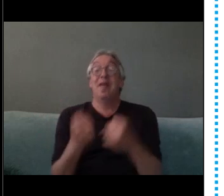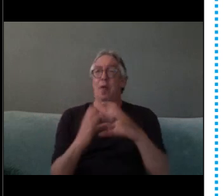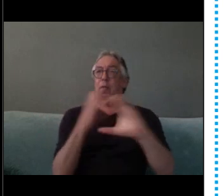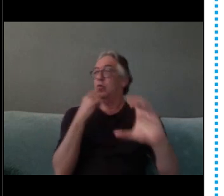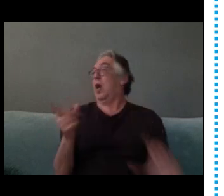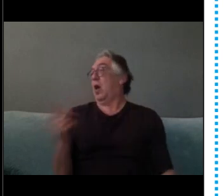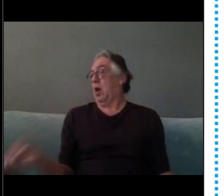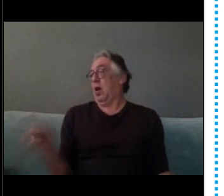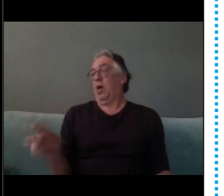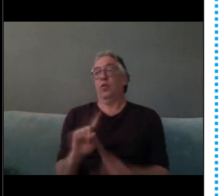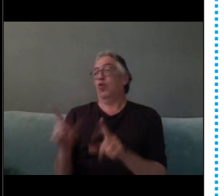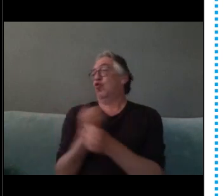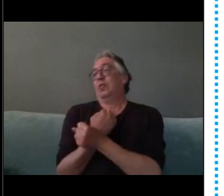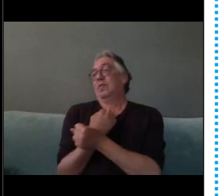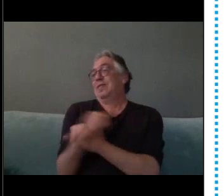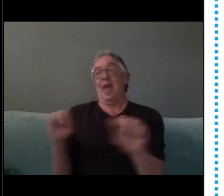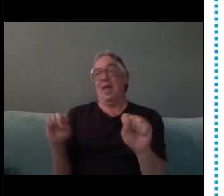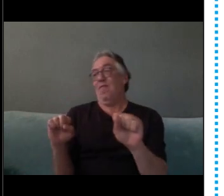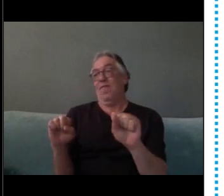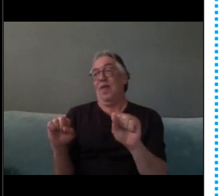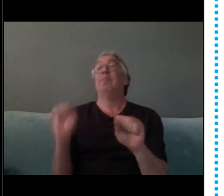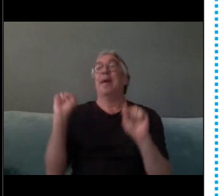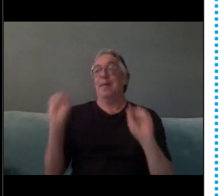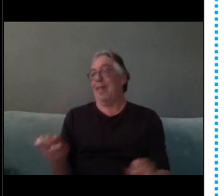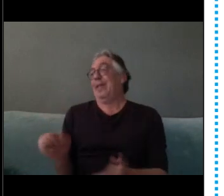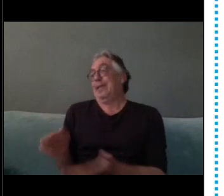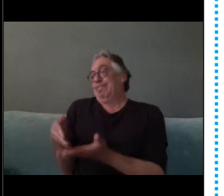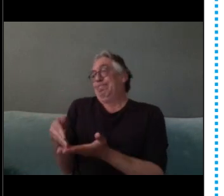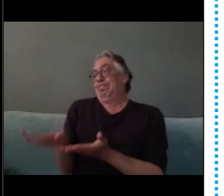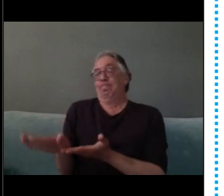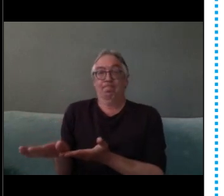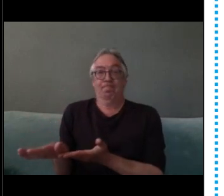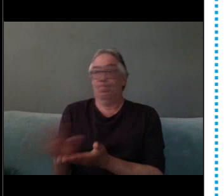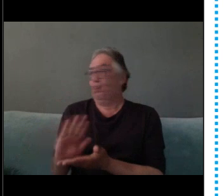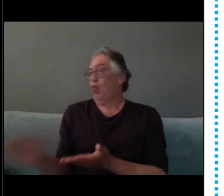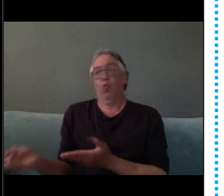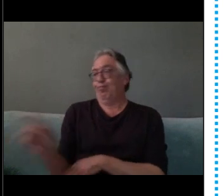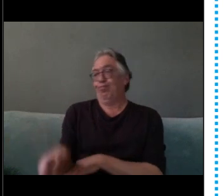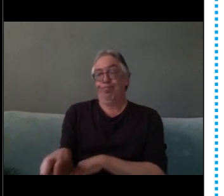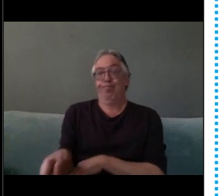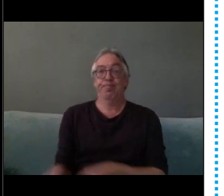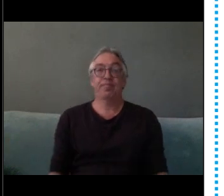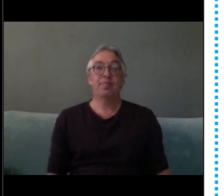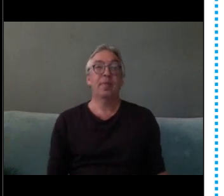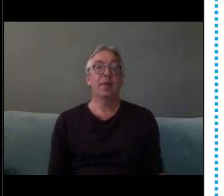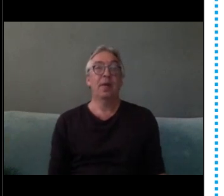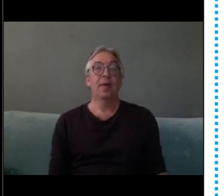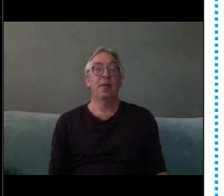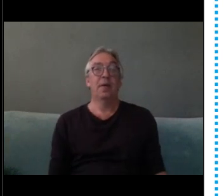to go against this right and the vehicle design itself